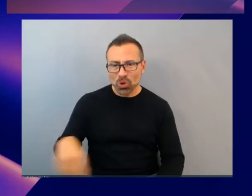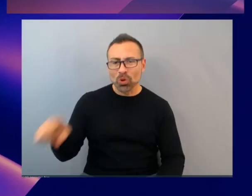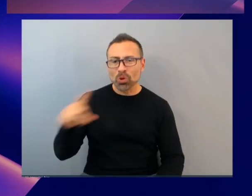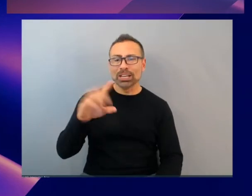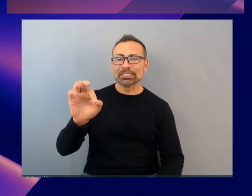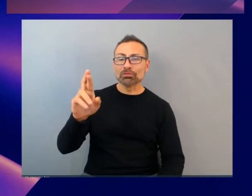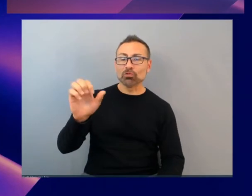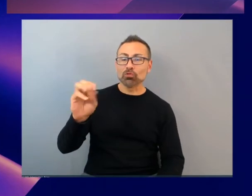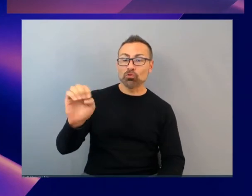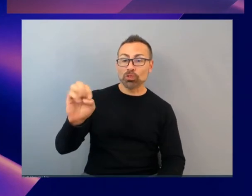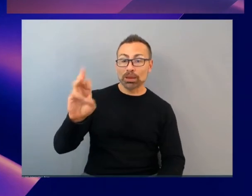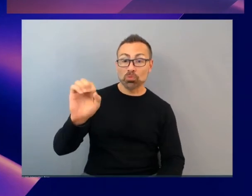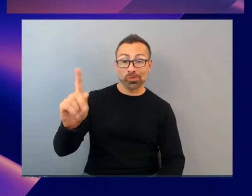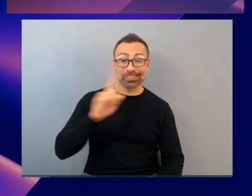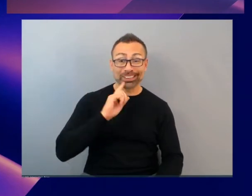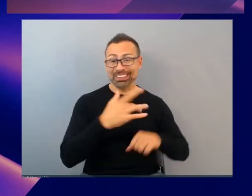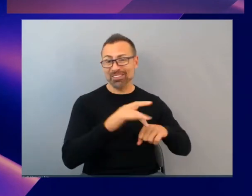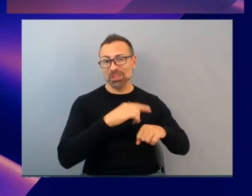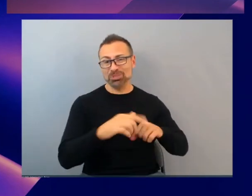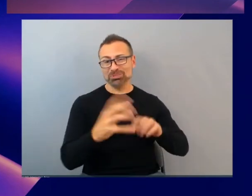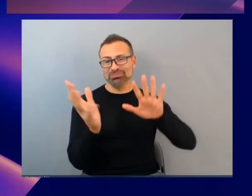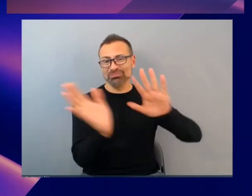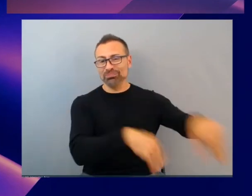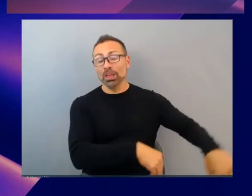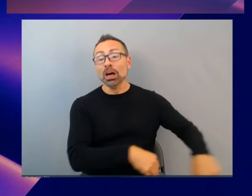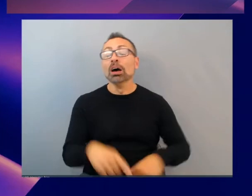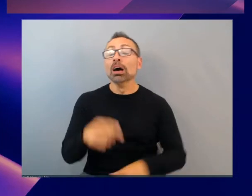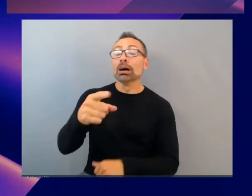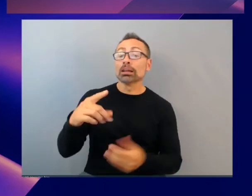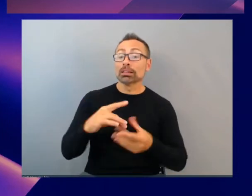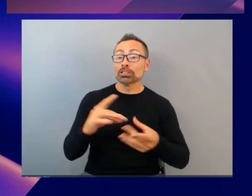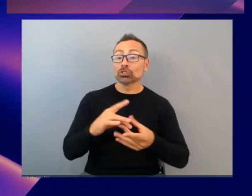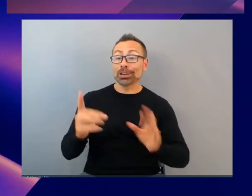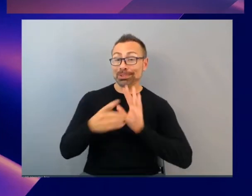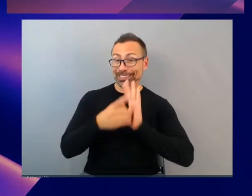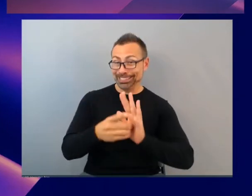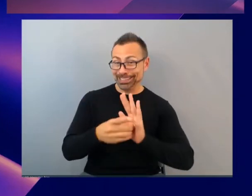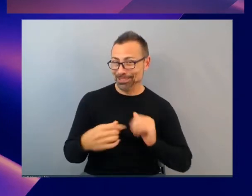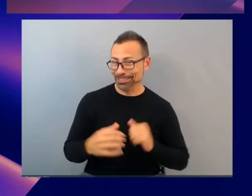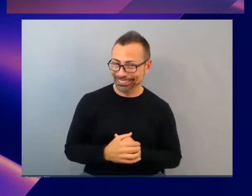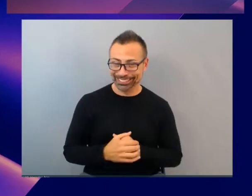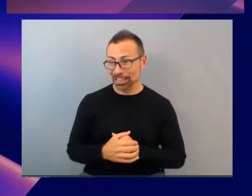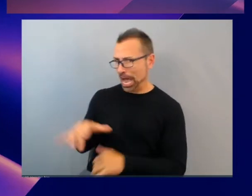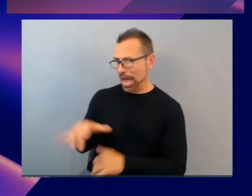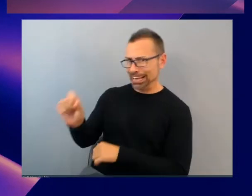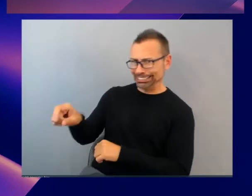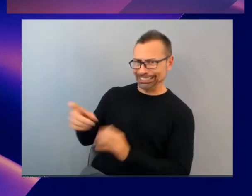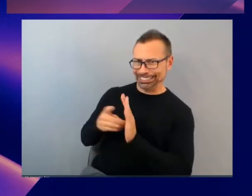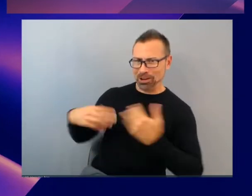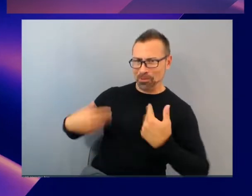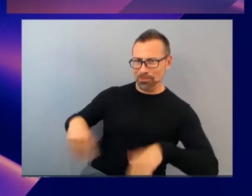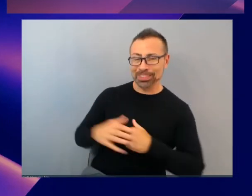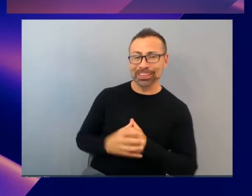I'm not going to go through that. So let's talk about the demo here, right- Yeah, let's get to that. - There we go. The demo architecture is there is a company called